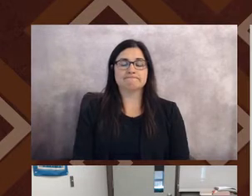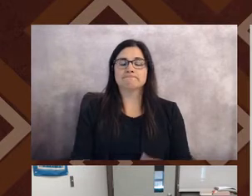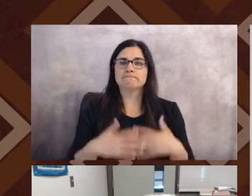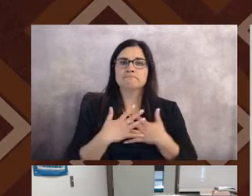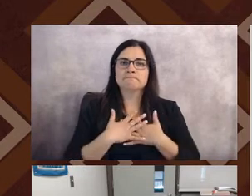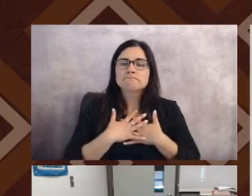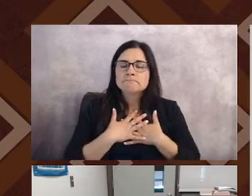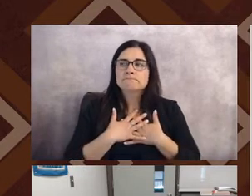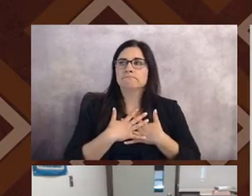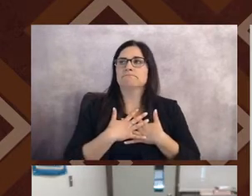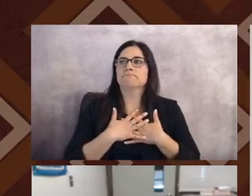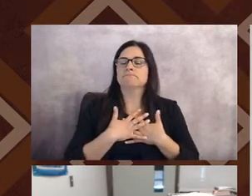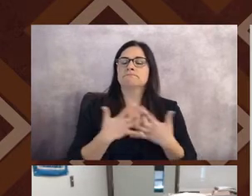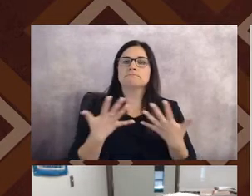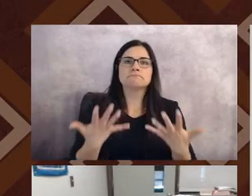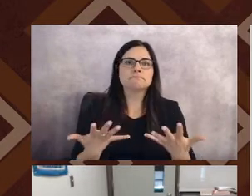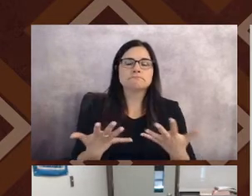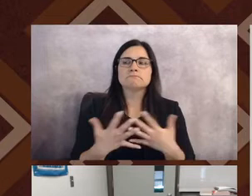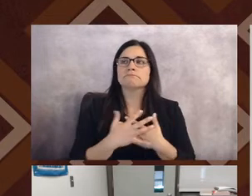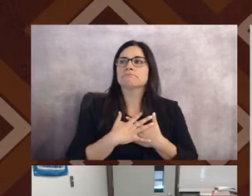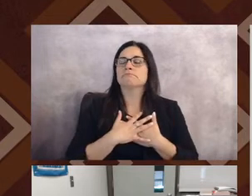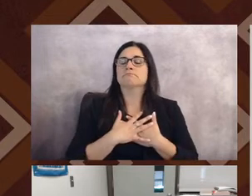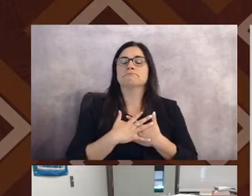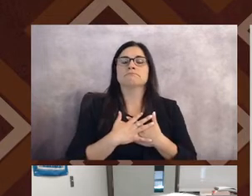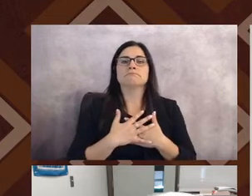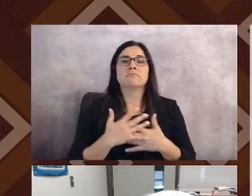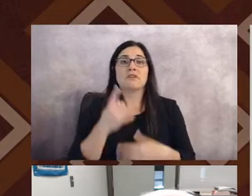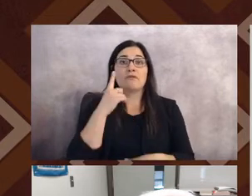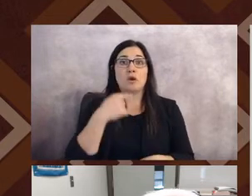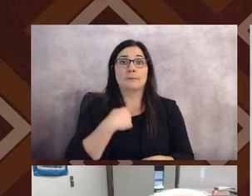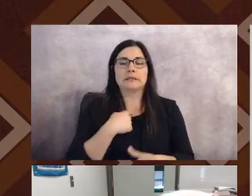I mean, for me, this is very hard to talk about.